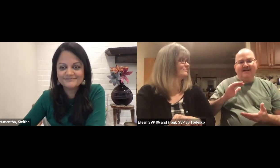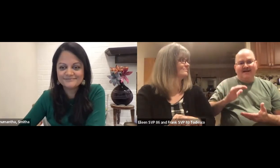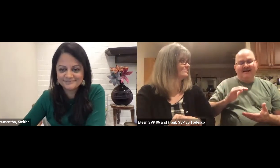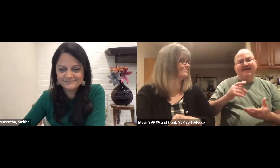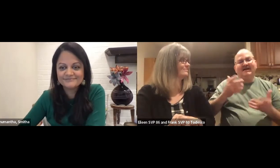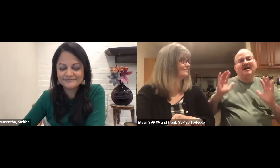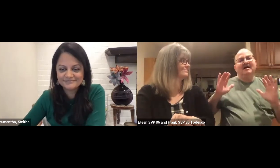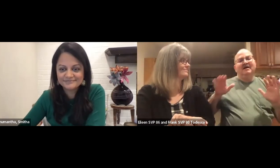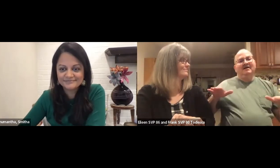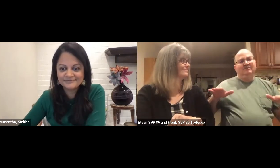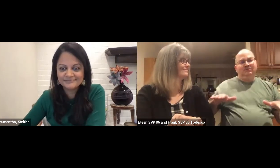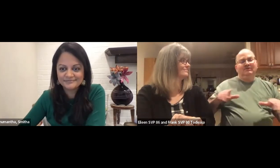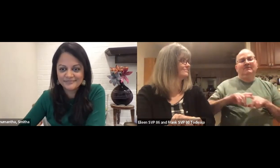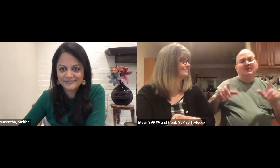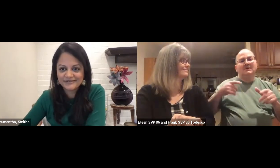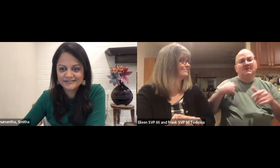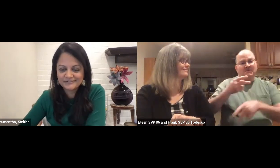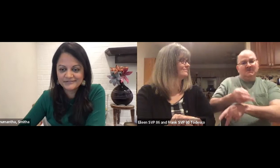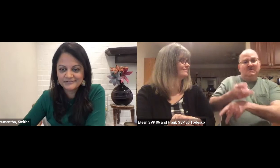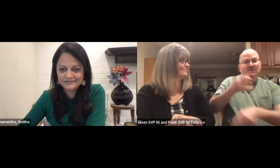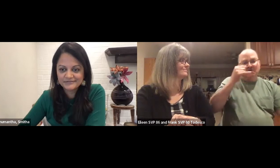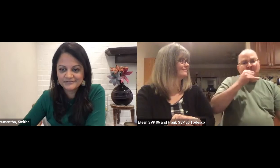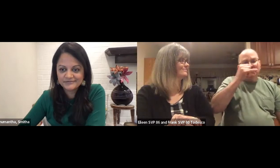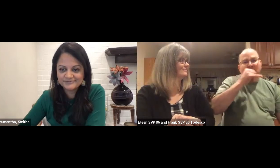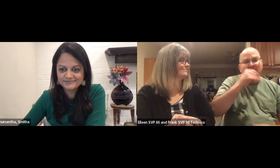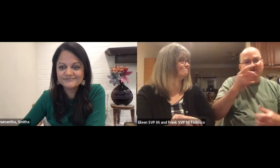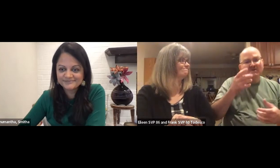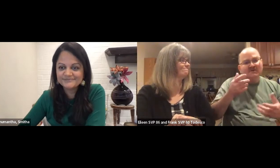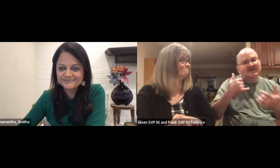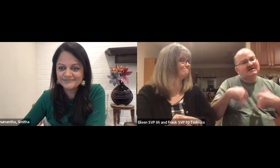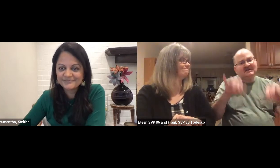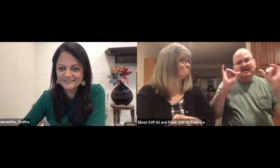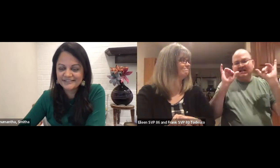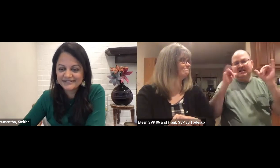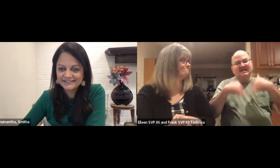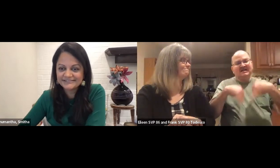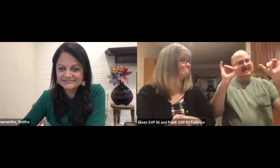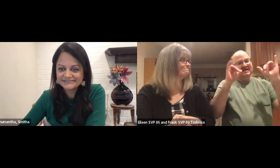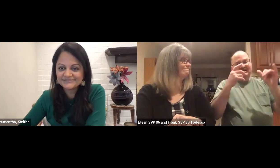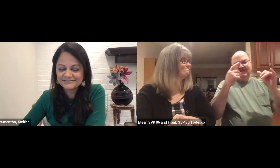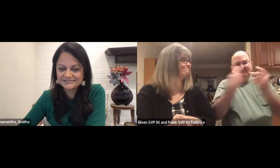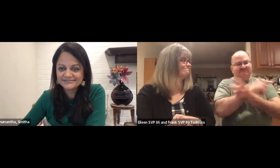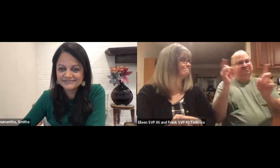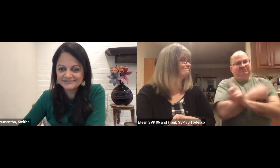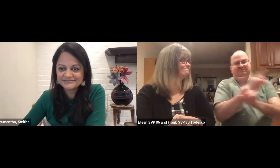that her symptoms were getting a little bit better, a little more manageable so that she could come down and get used to a new life here, but still,